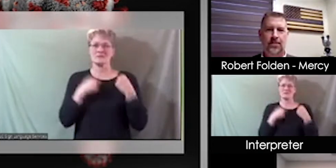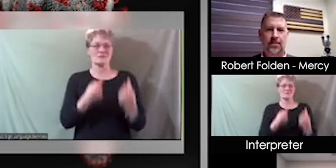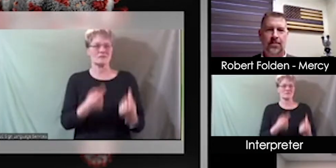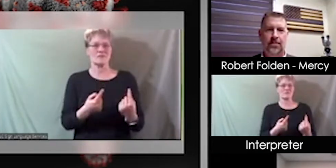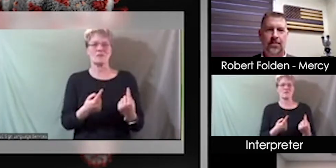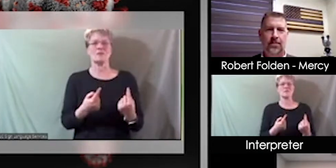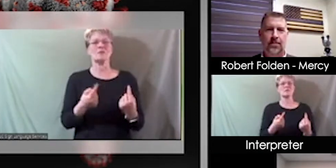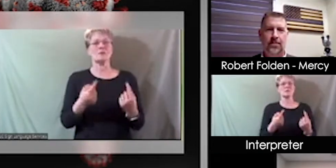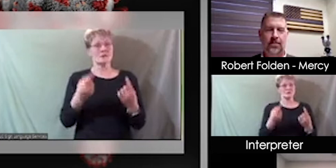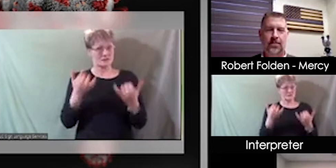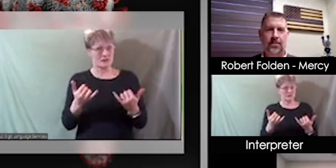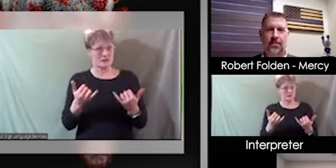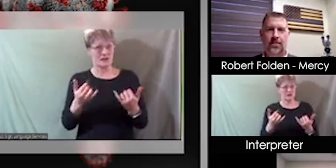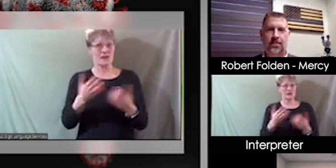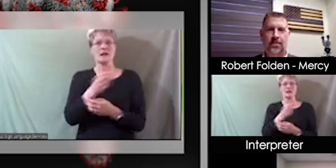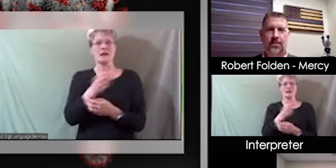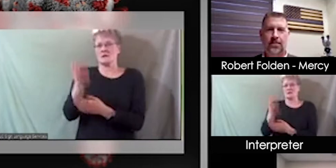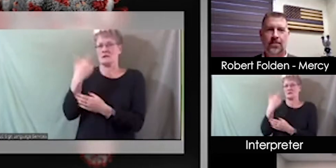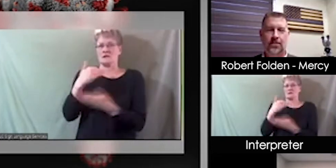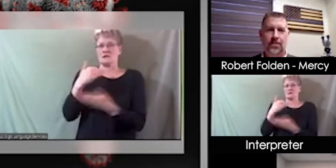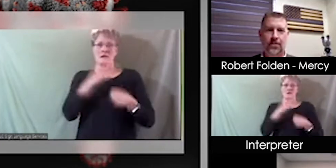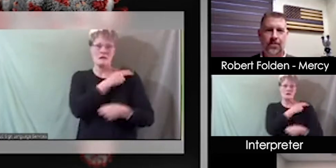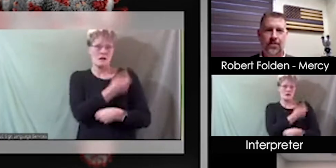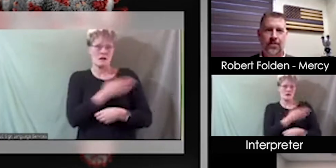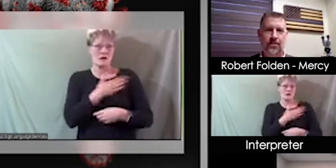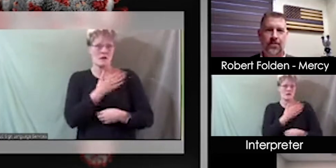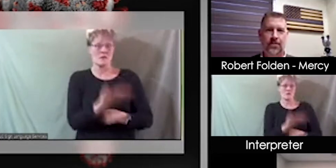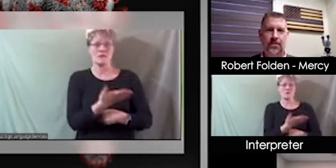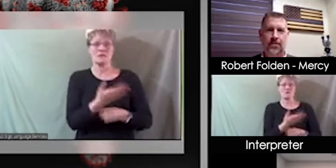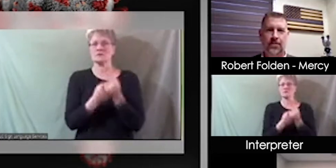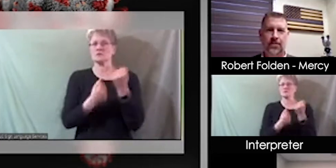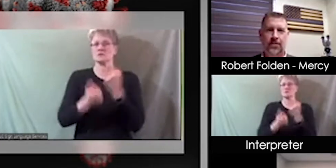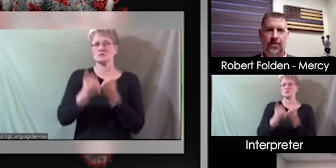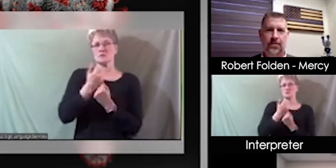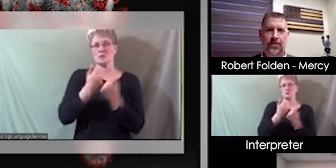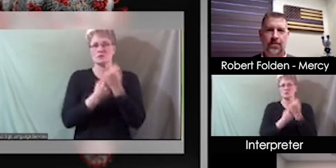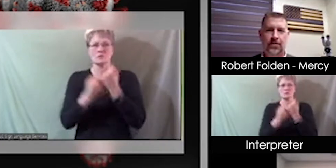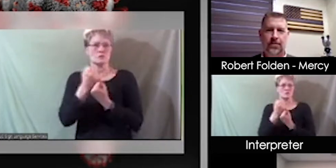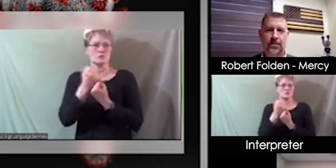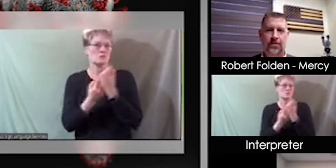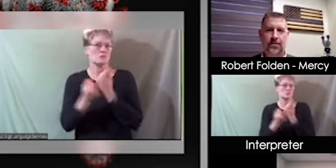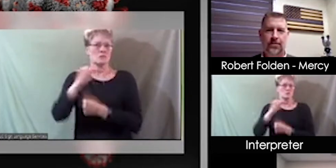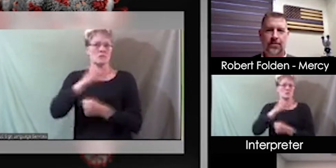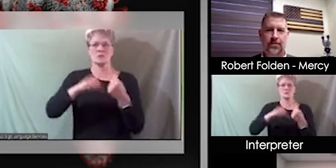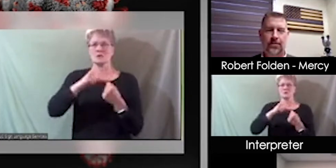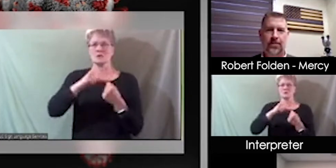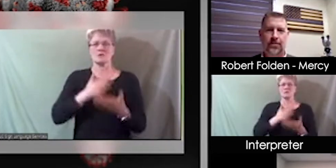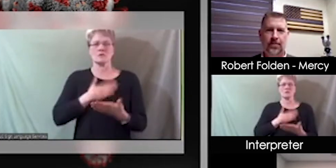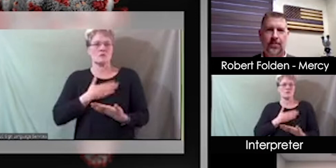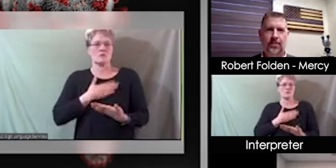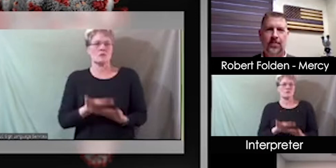with the hospitals or other healthcare providers being willing to contribute more, so that they can be shared and